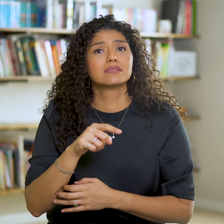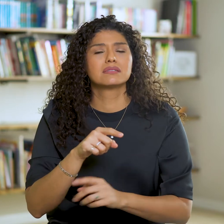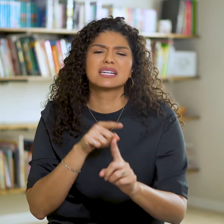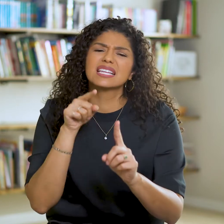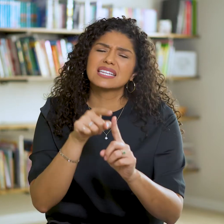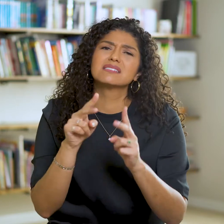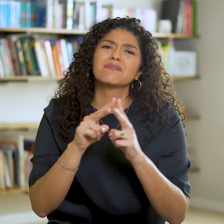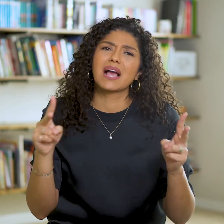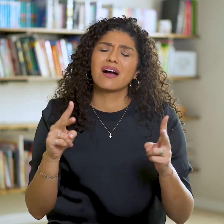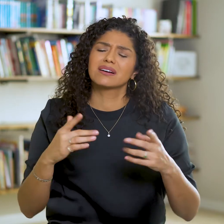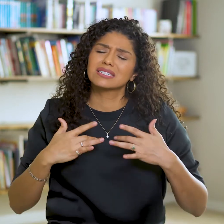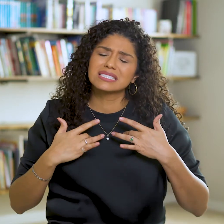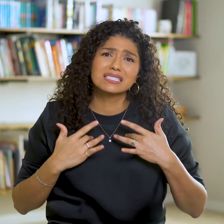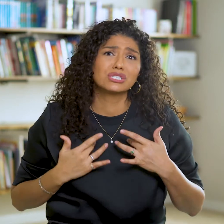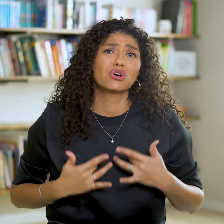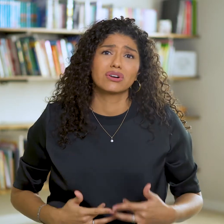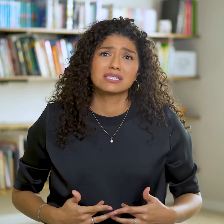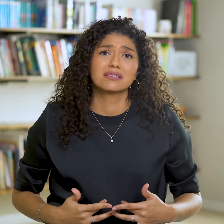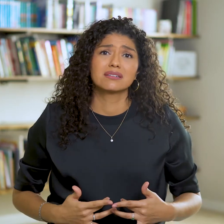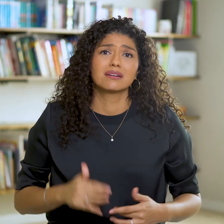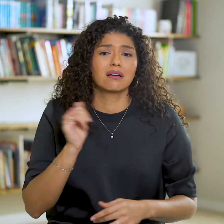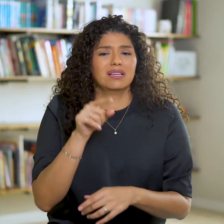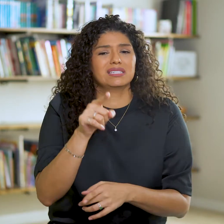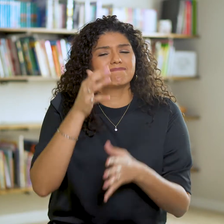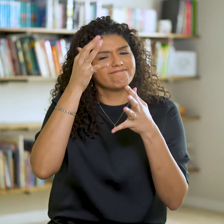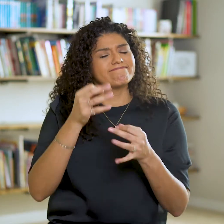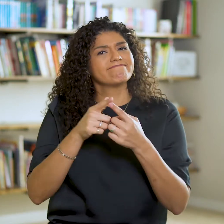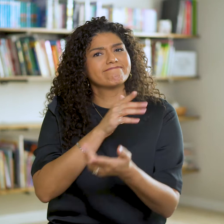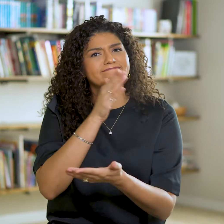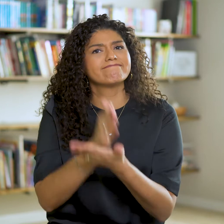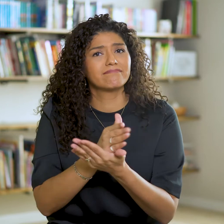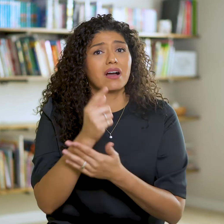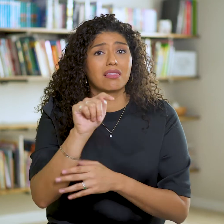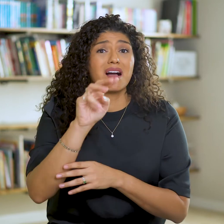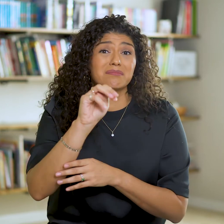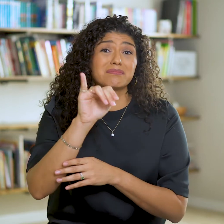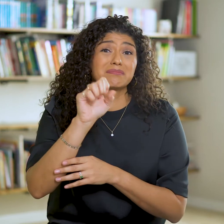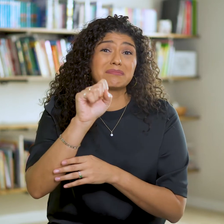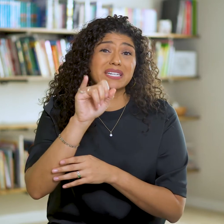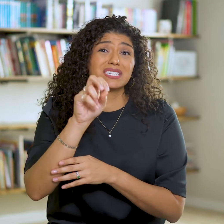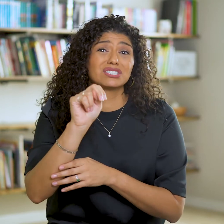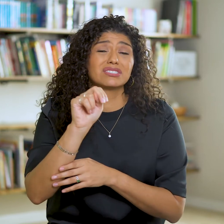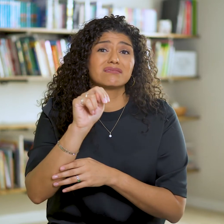He’s so discouraged that he decides to abandon the mission